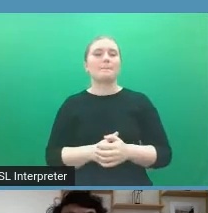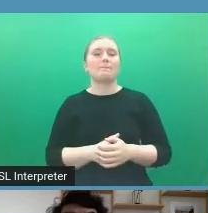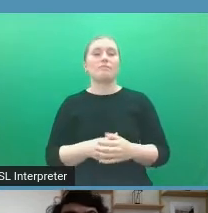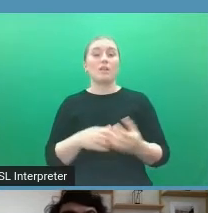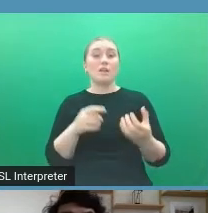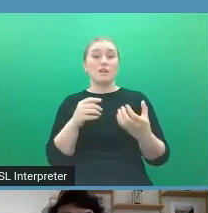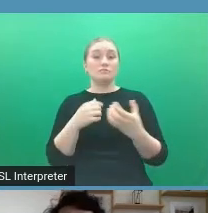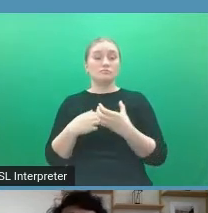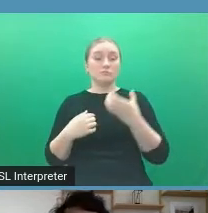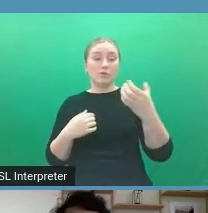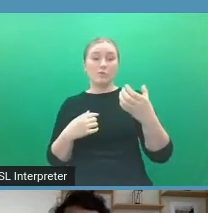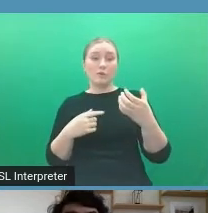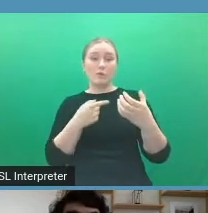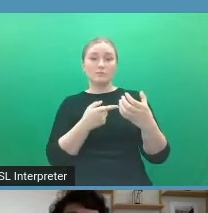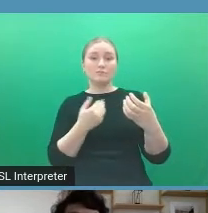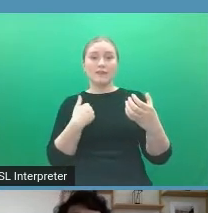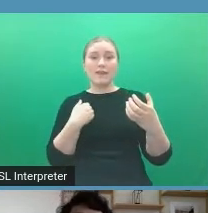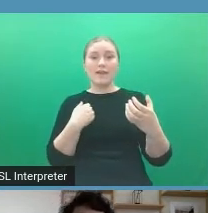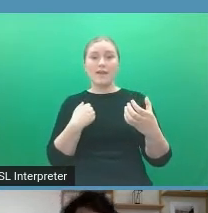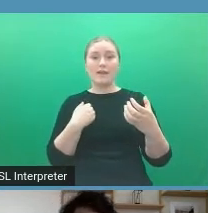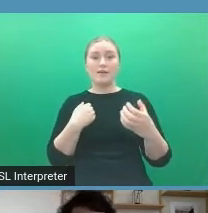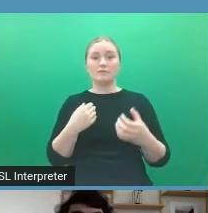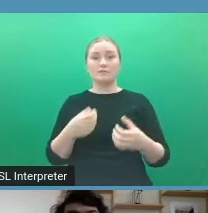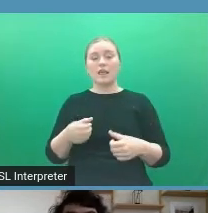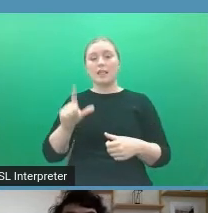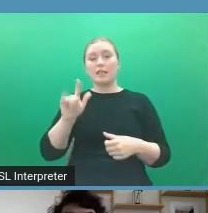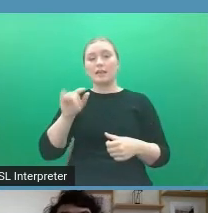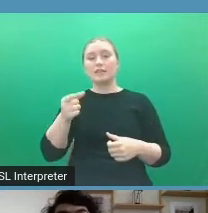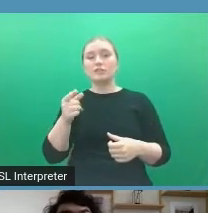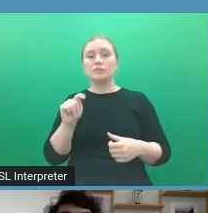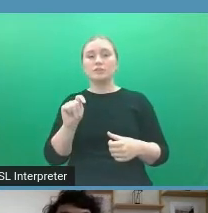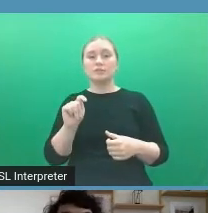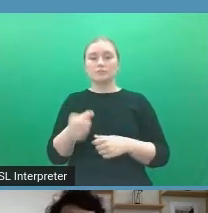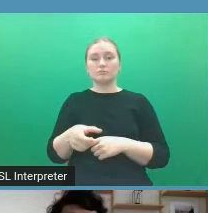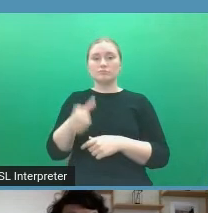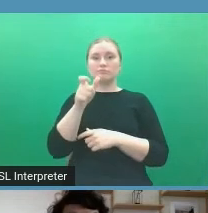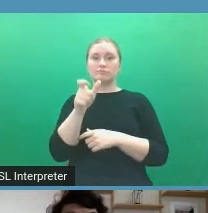is admissible or not. Certain objects have lighting restrictions, others don't. So in